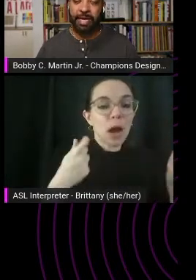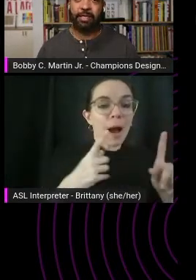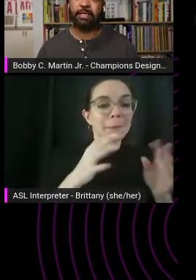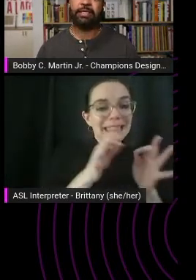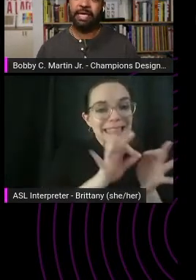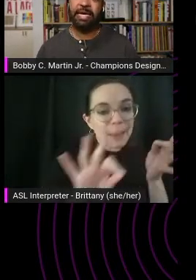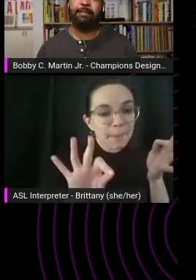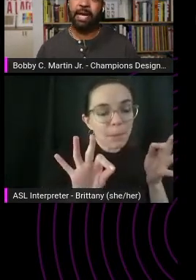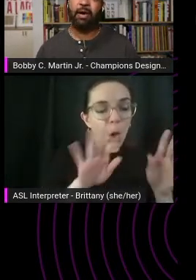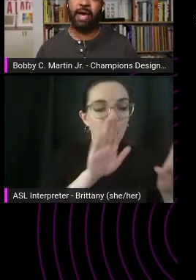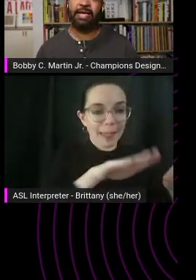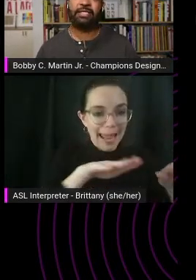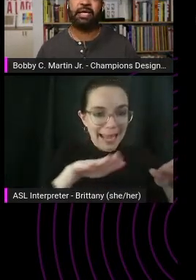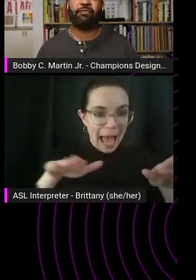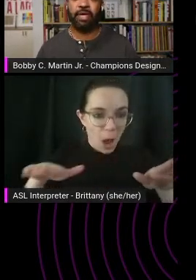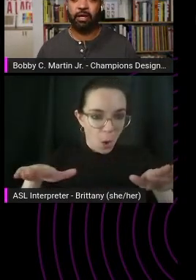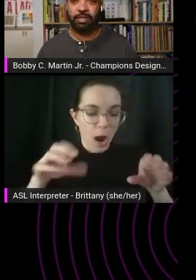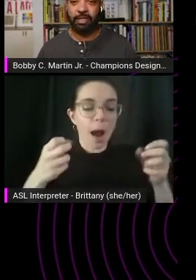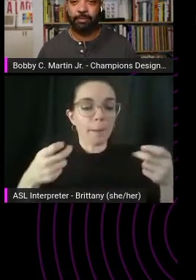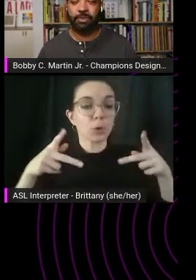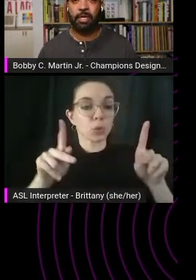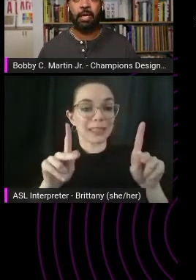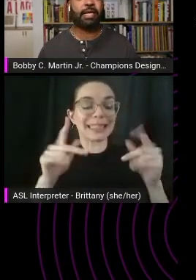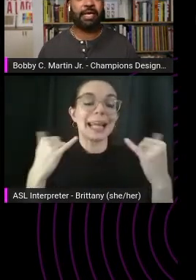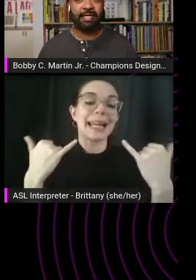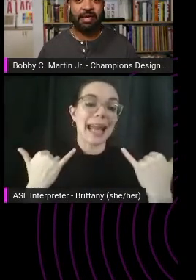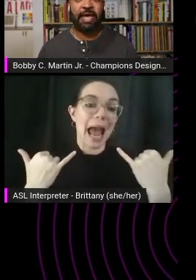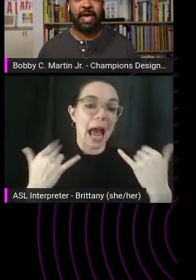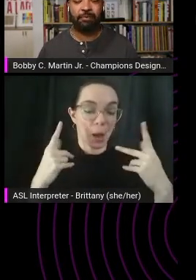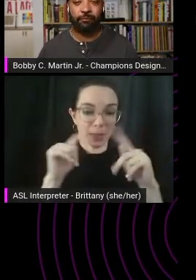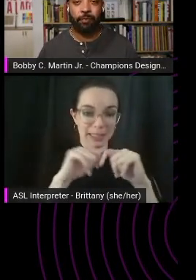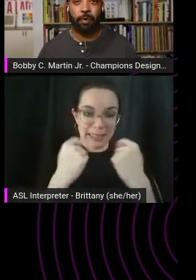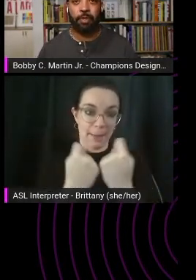that the team now has at their fingertips that they didn't have before.